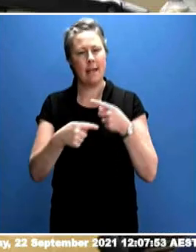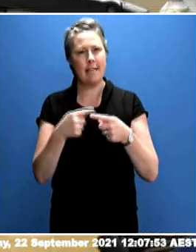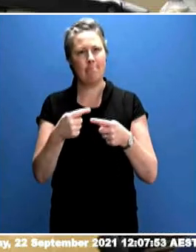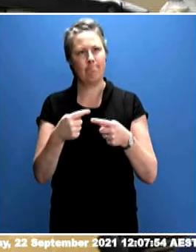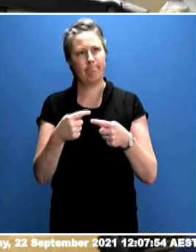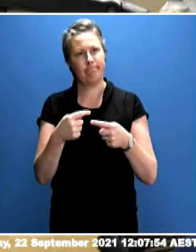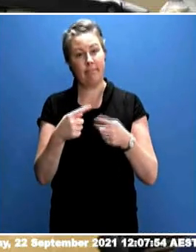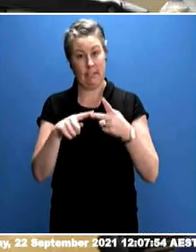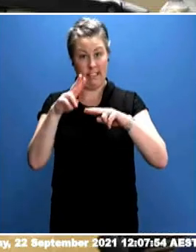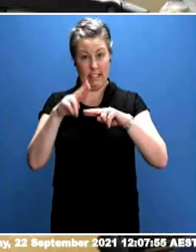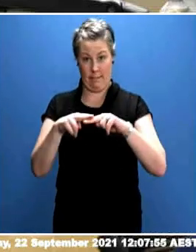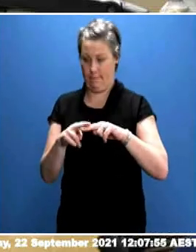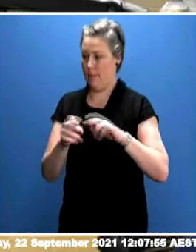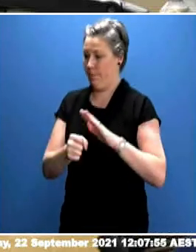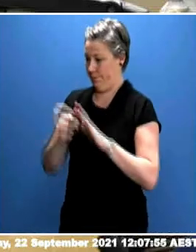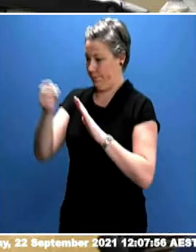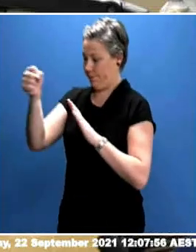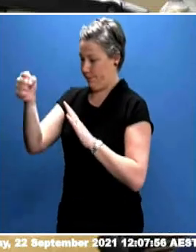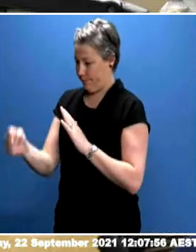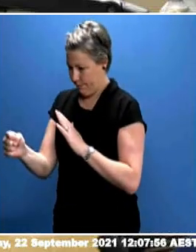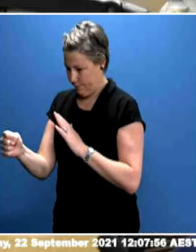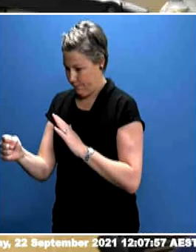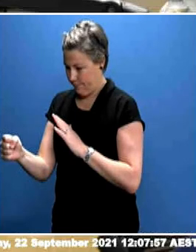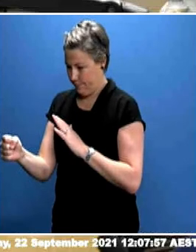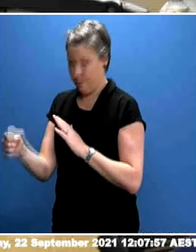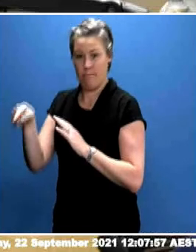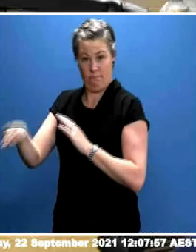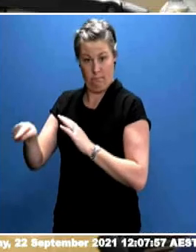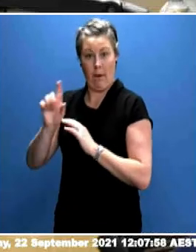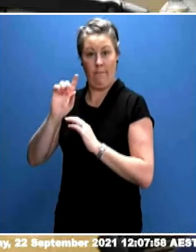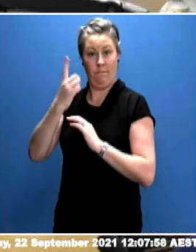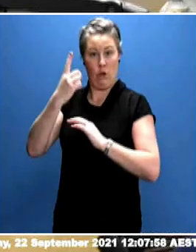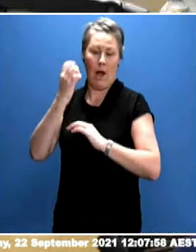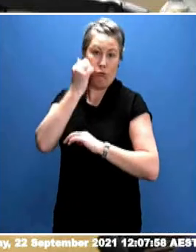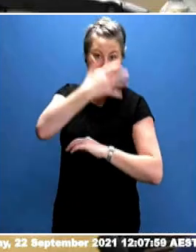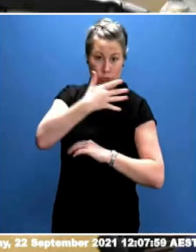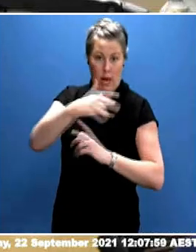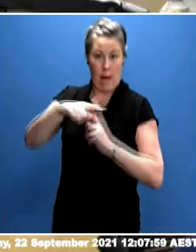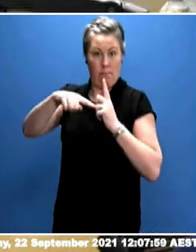whether after a First Nations child with disability enters into